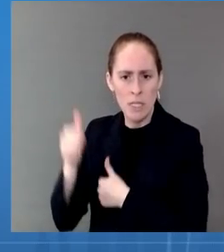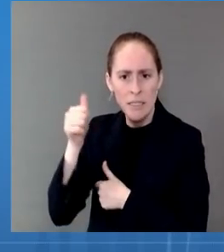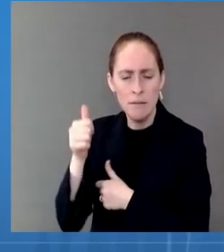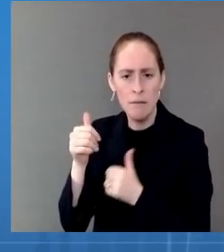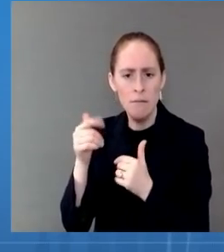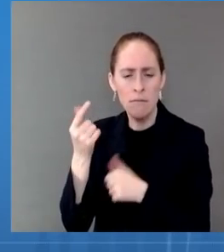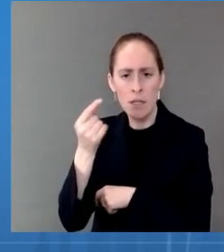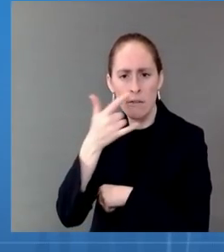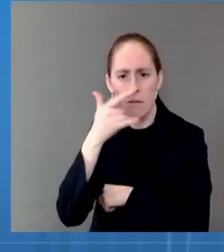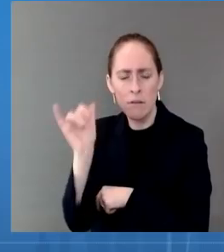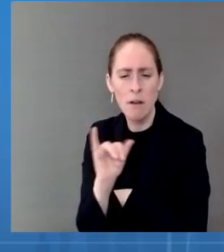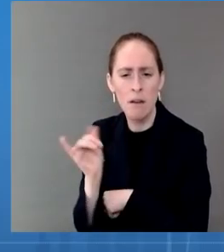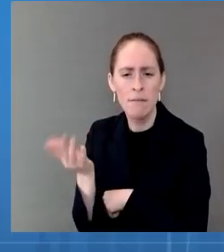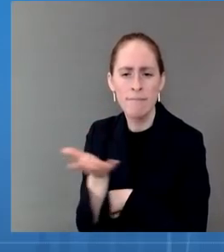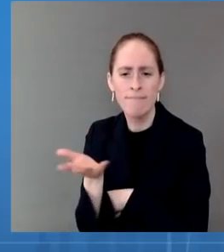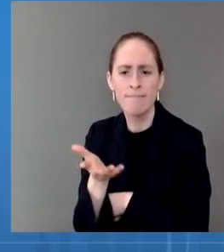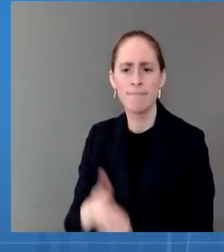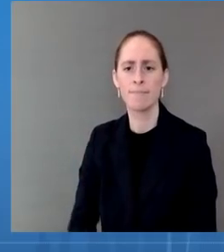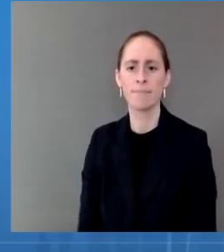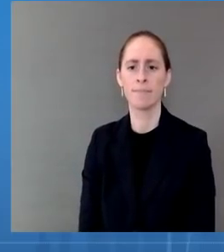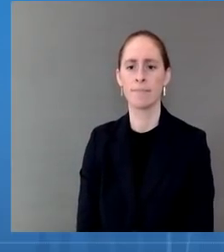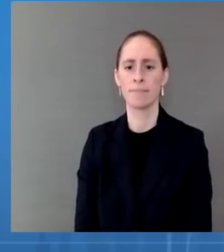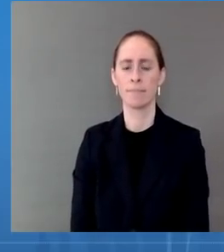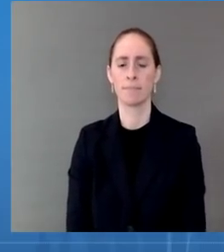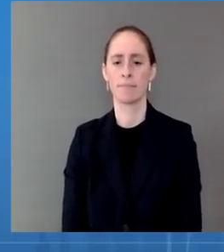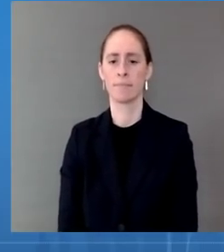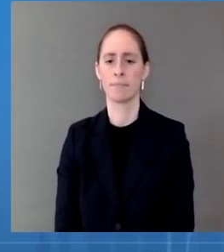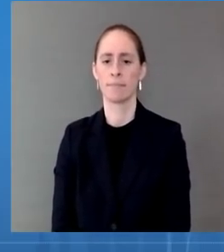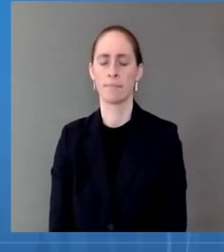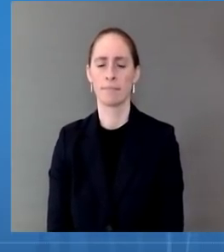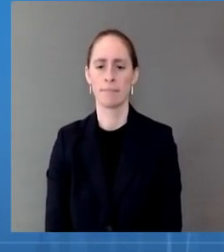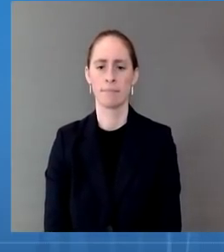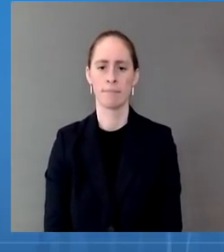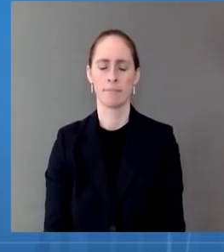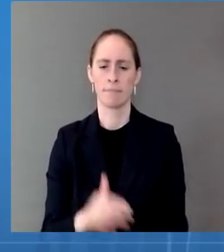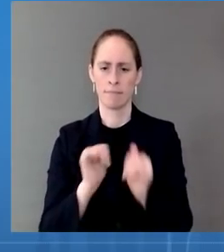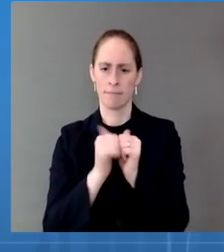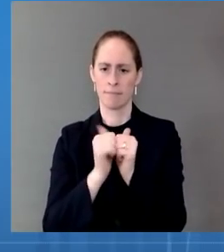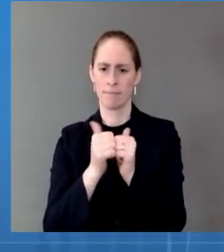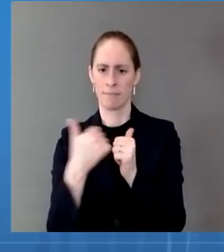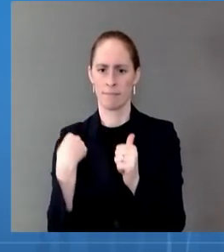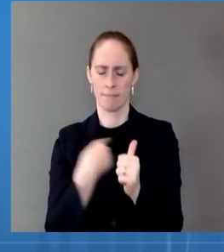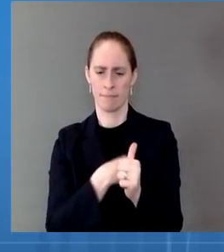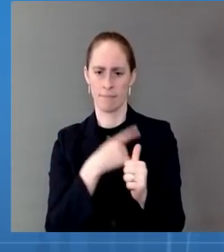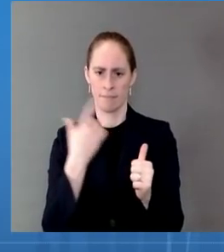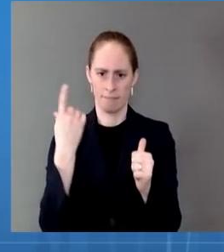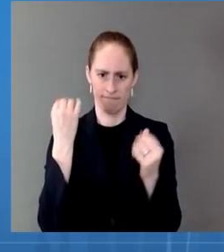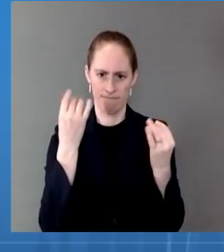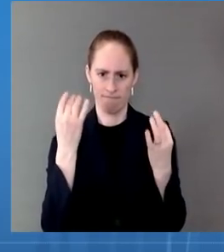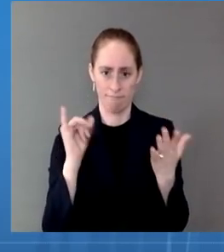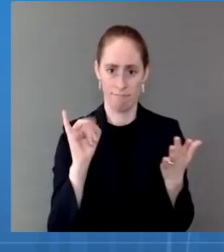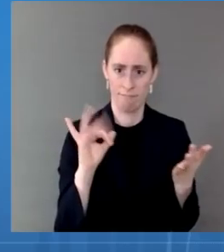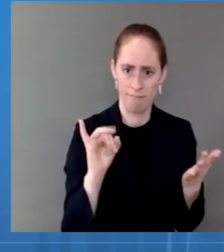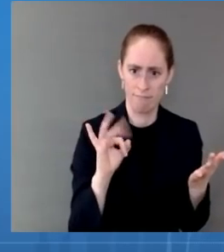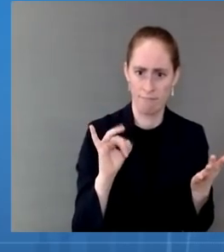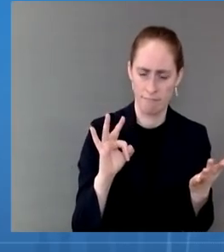against the already existing infection in our own country. So the bottom line of what you're saying is that we would like to lift